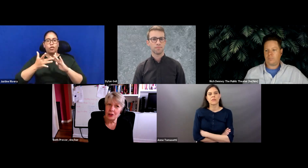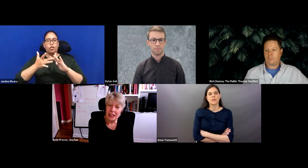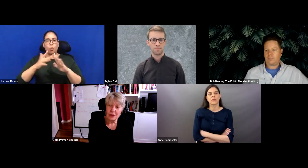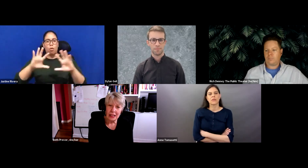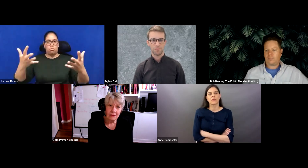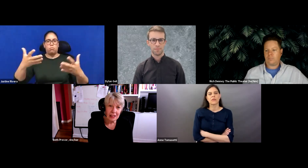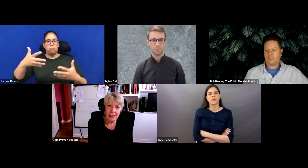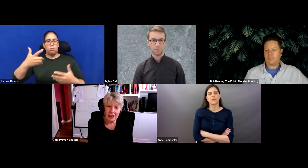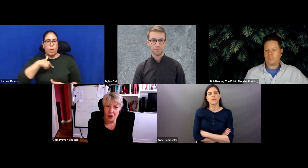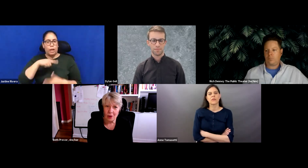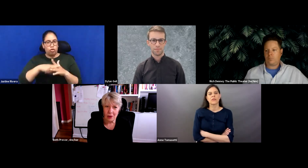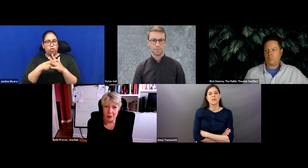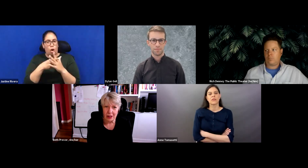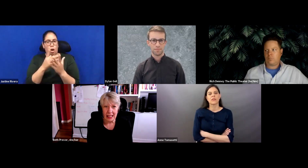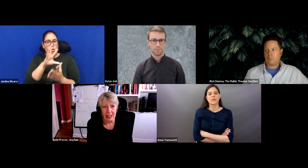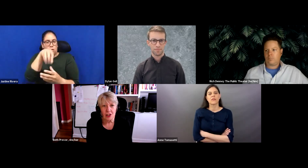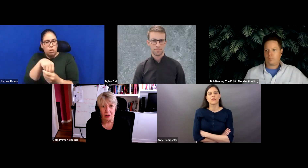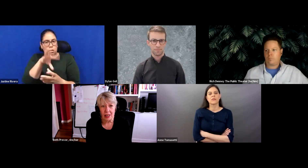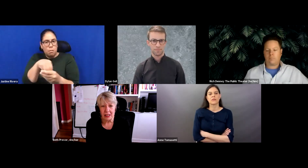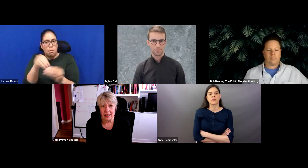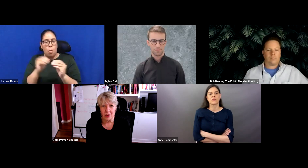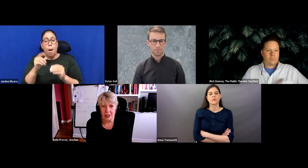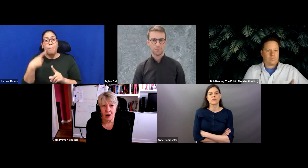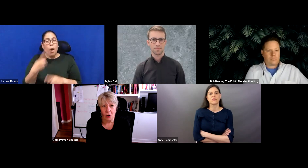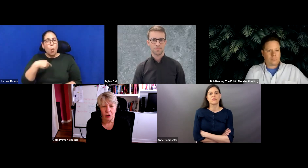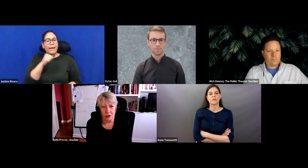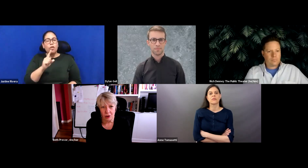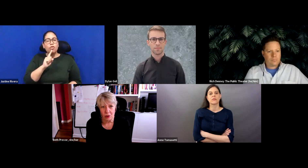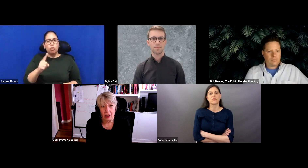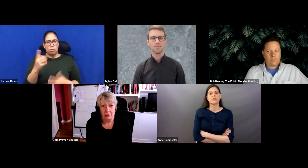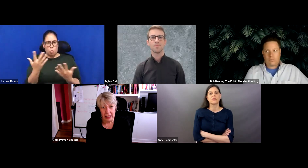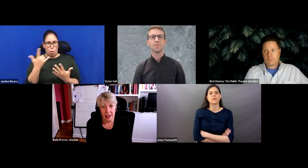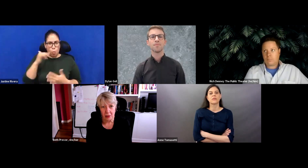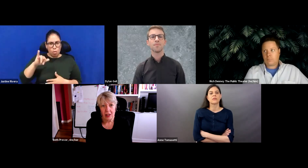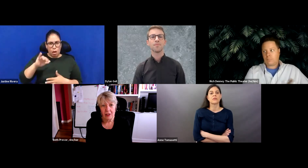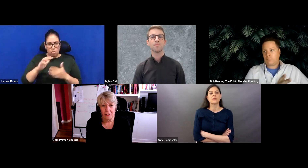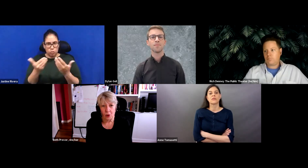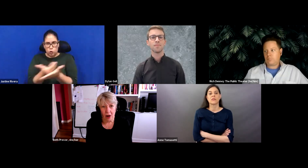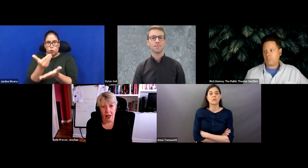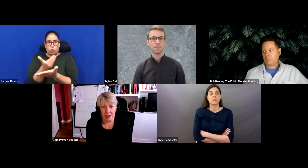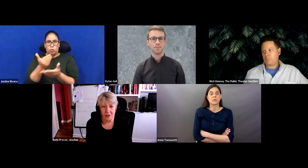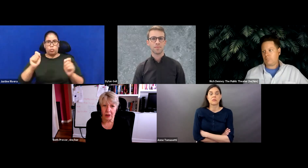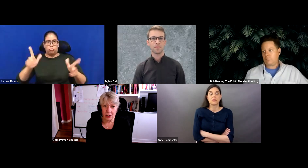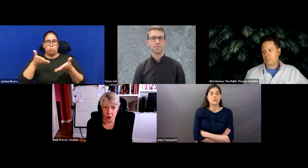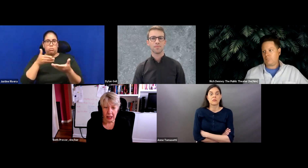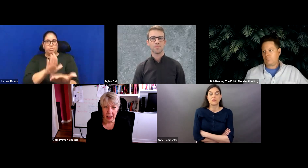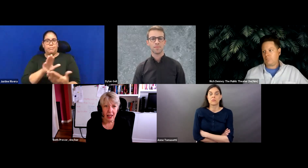also, because we really didn't know what we were getting into, I mean, this was a whole new medium for us for interpreting,